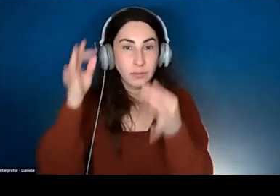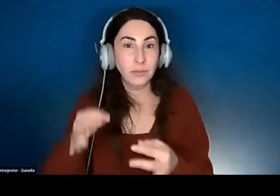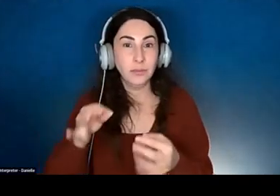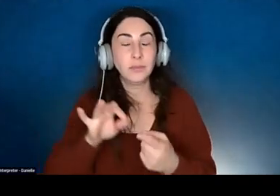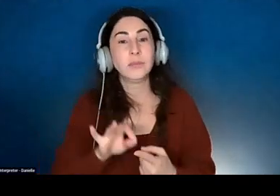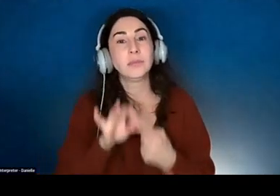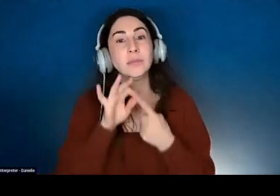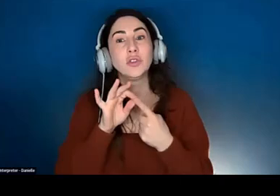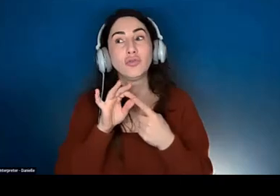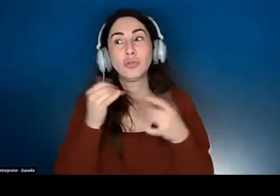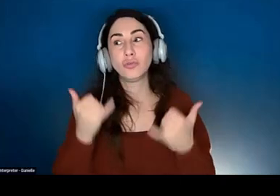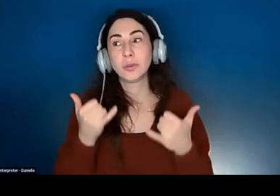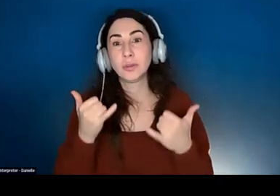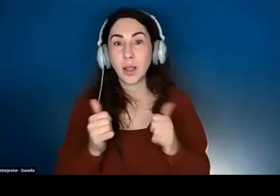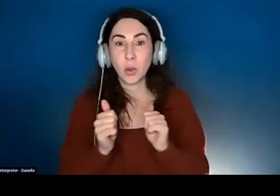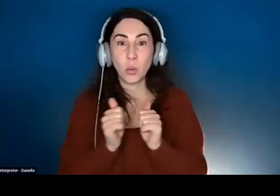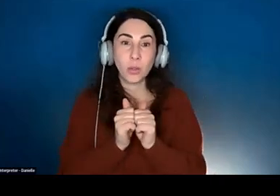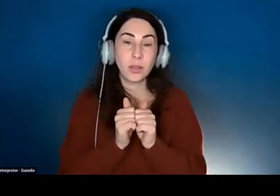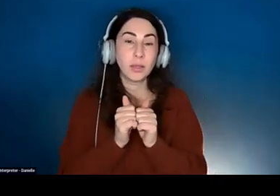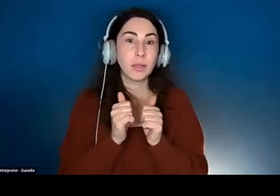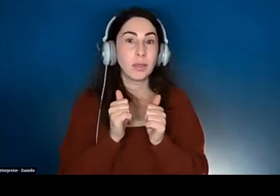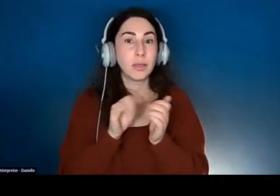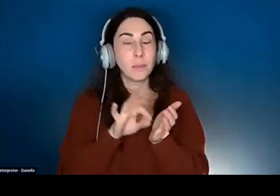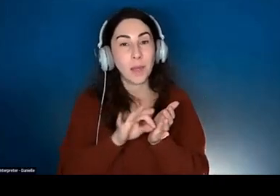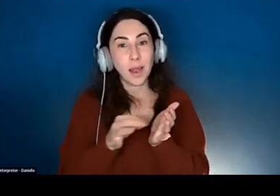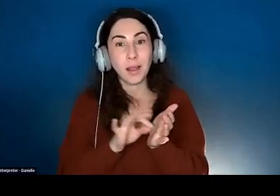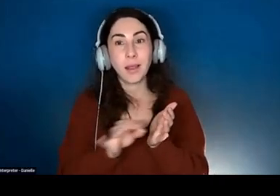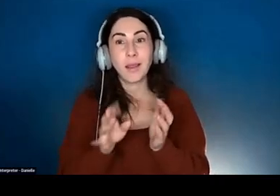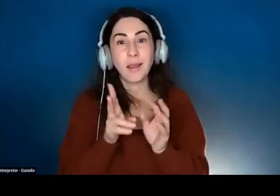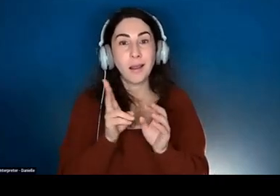cuts to Medicaid that were passed this summer, there's